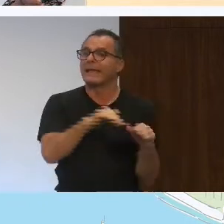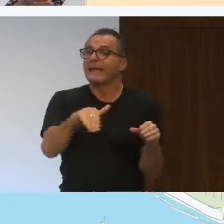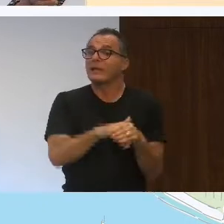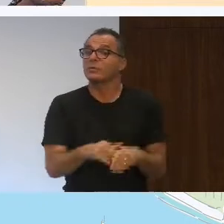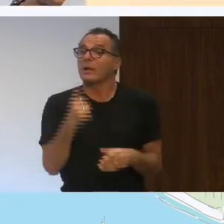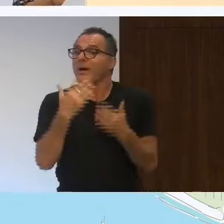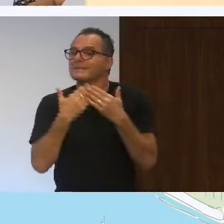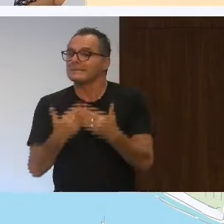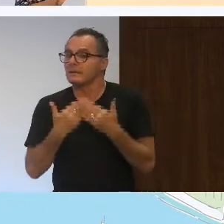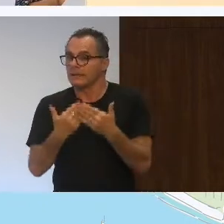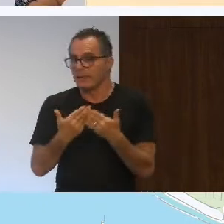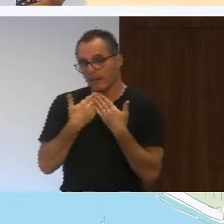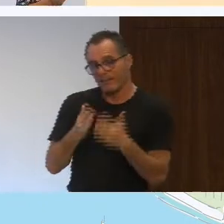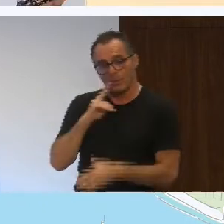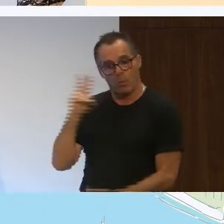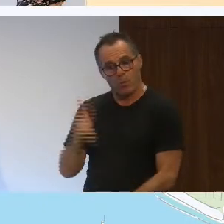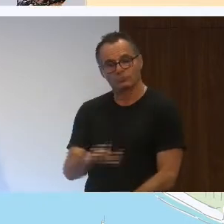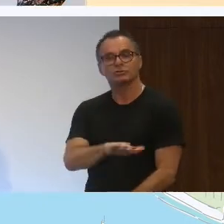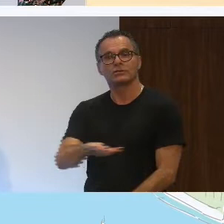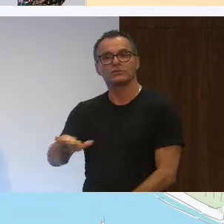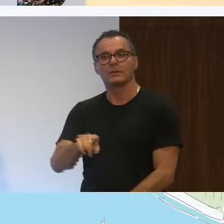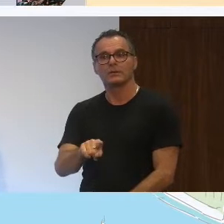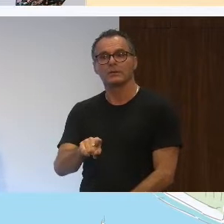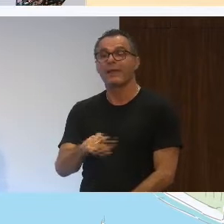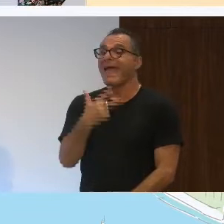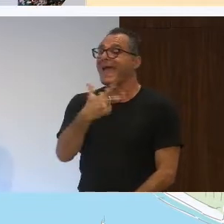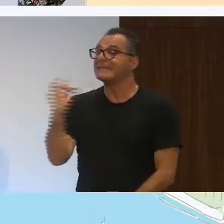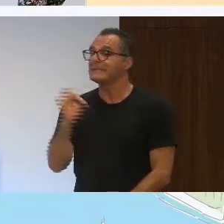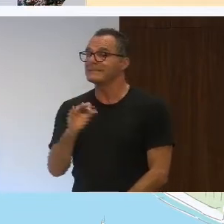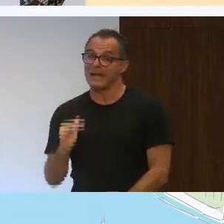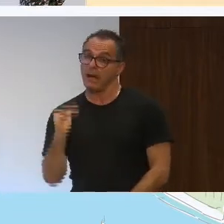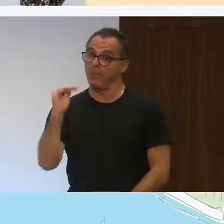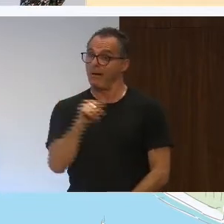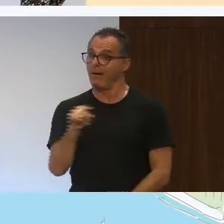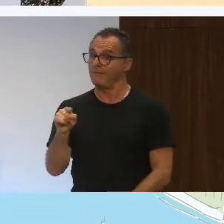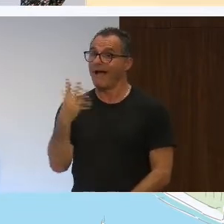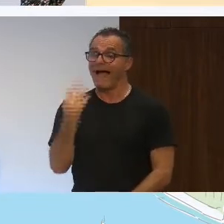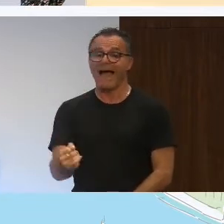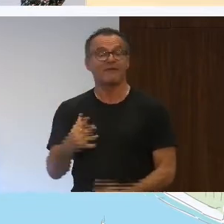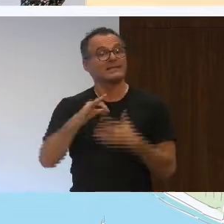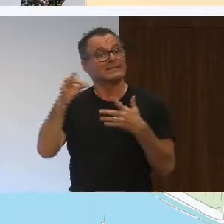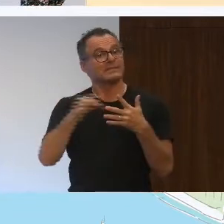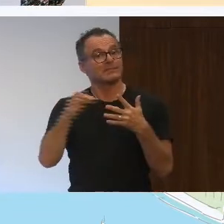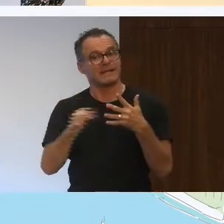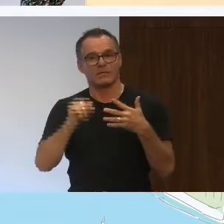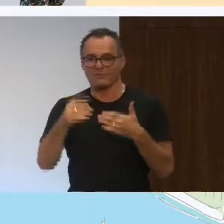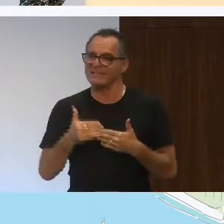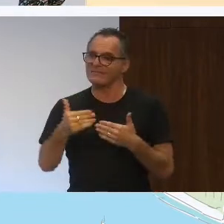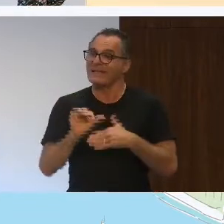been done in children showing above 80% of children being symptomatic of this phase after headache resolution.